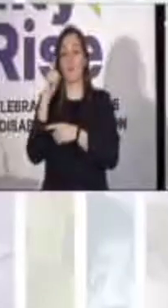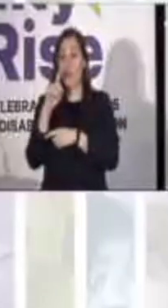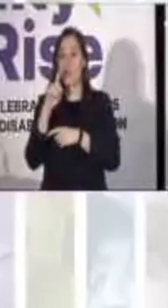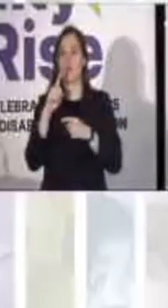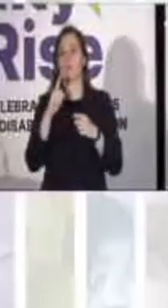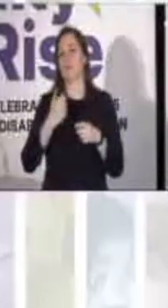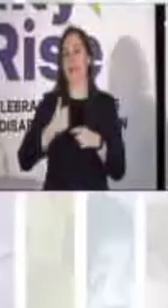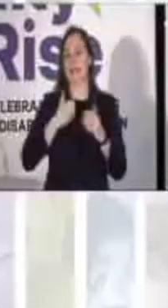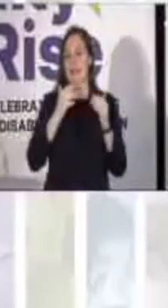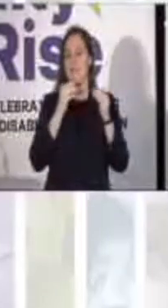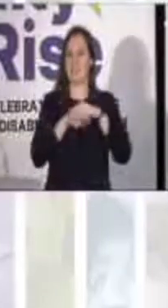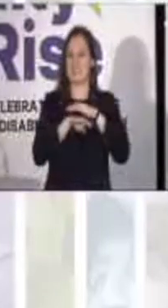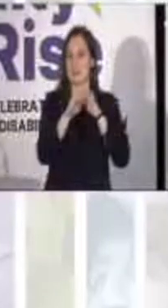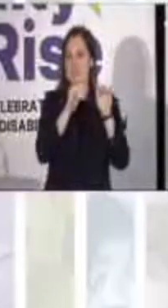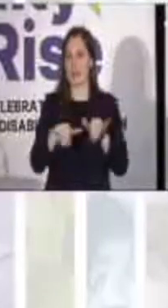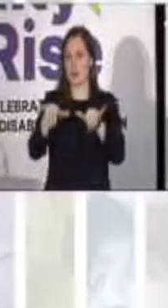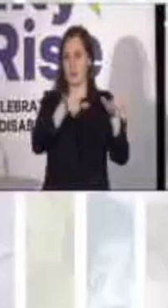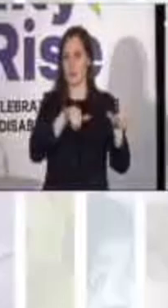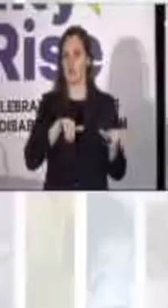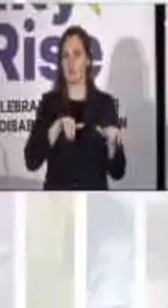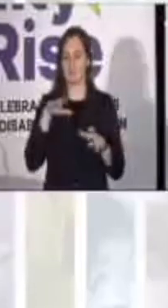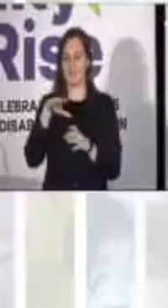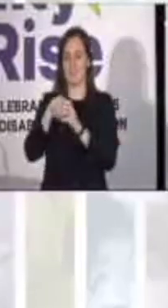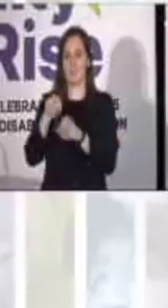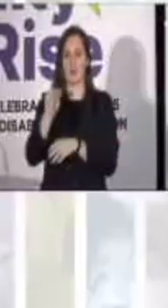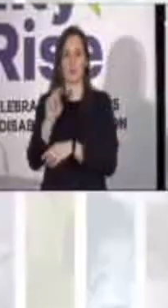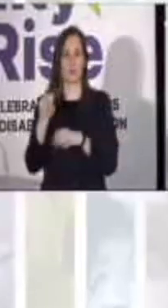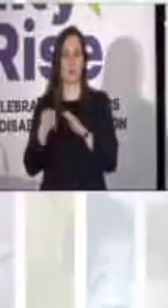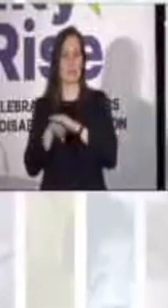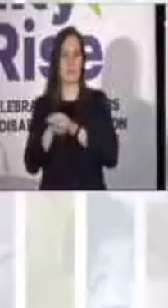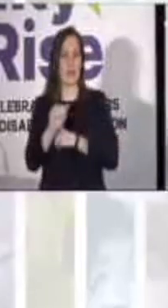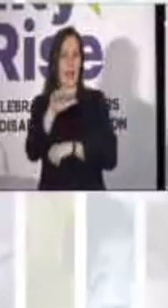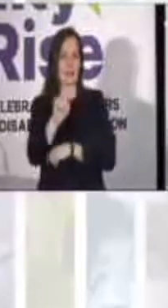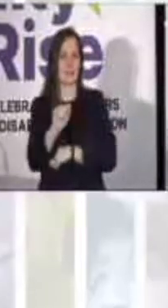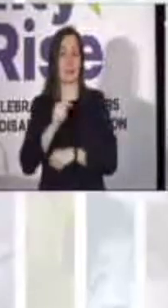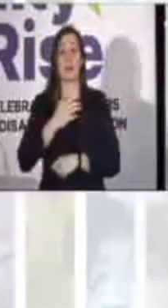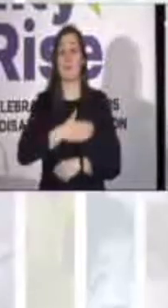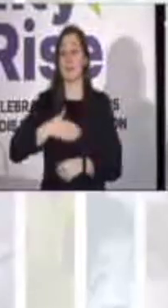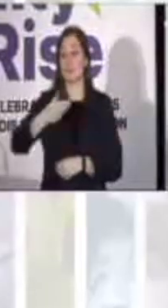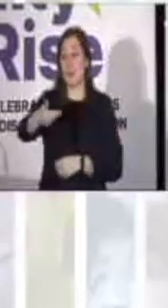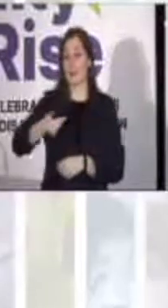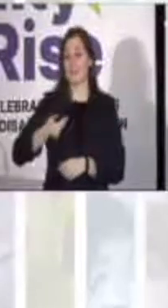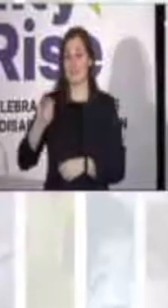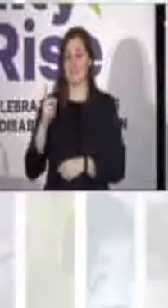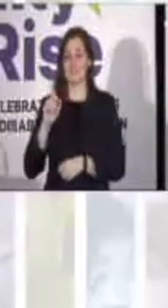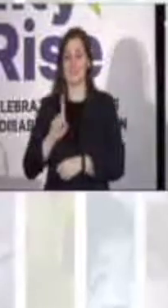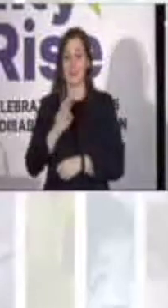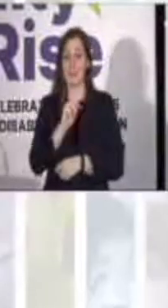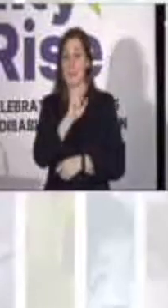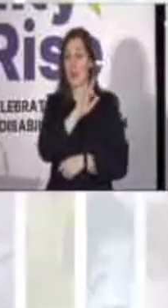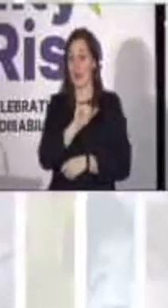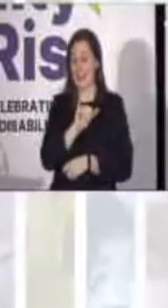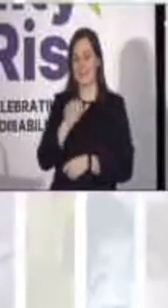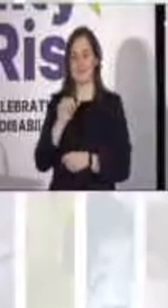AS PART OF THE NOVA SCOTIA ACCESSIBILITY ACT. PLEASE WELCOME TO THE STAGE MARY ELLEN (MAKHLOUF) AND EMILY TOWNS.